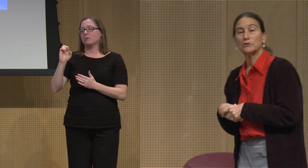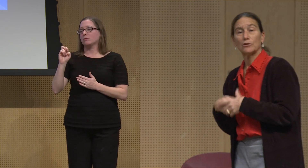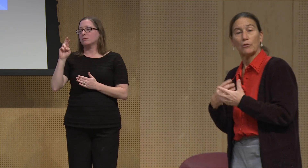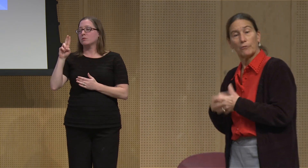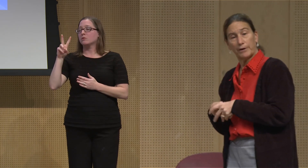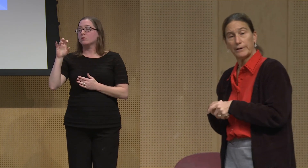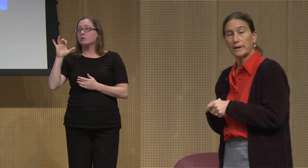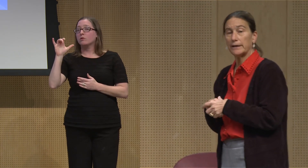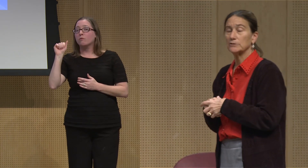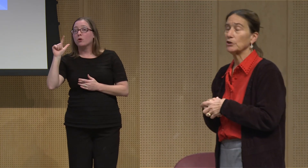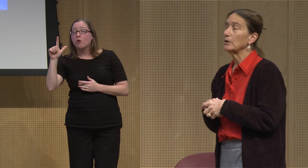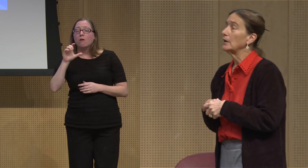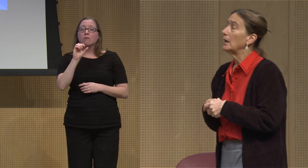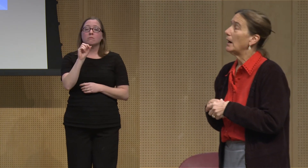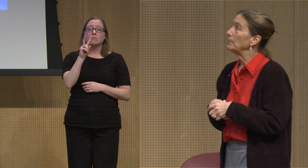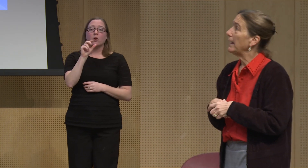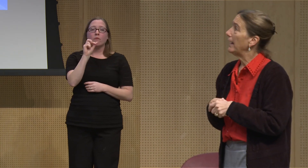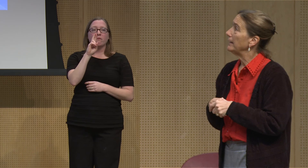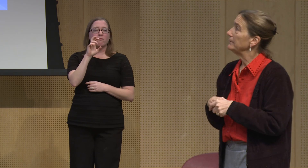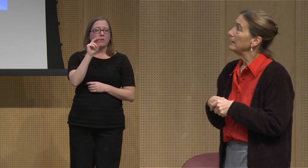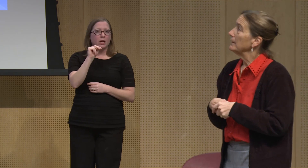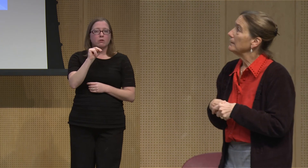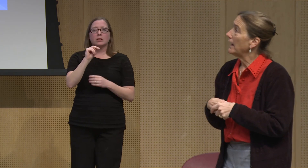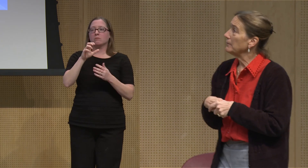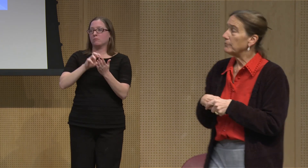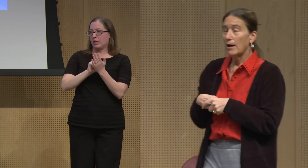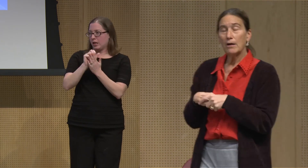OR OVARIAN CANCER, UM, AND GOT INVOLVED